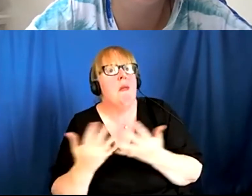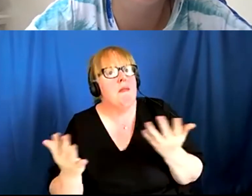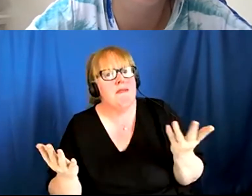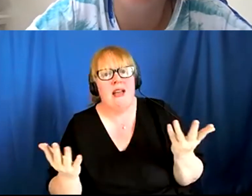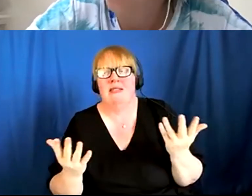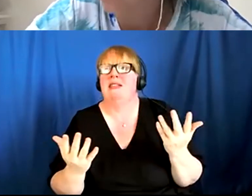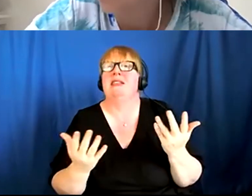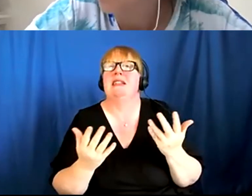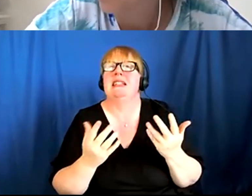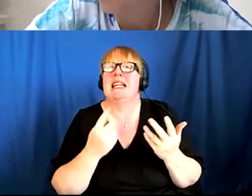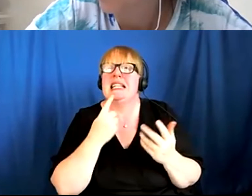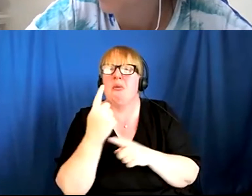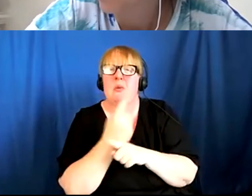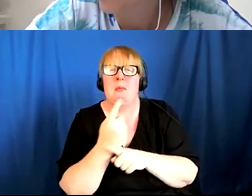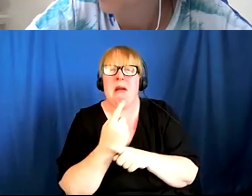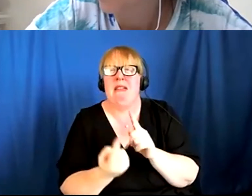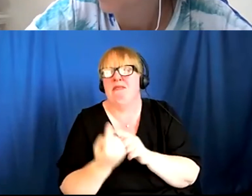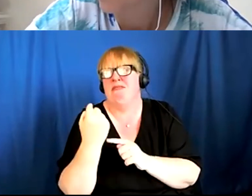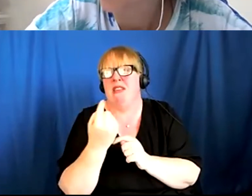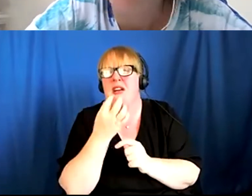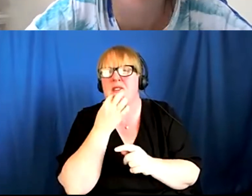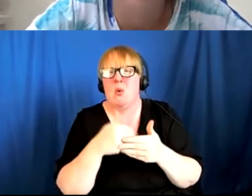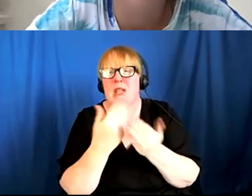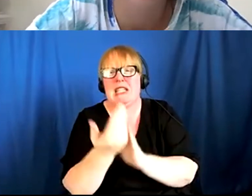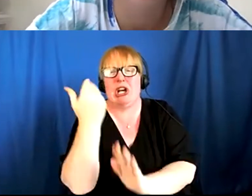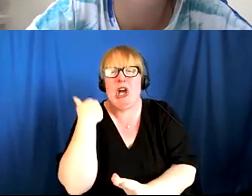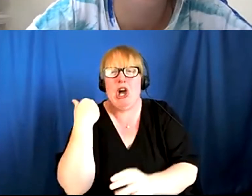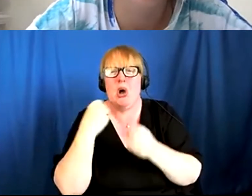on this other day thinking about this talk. And there's a litany of failures, I suppose,